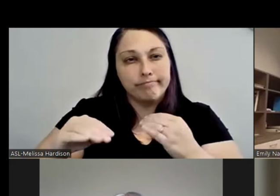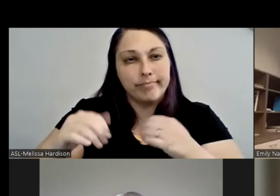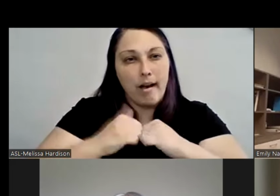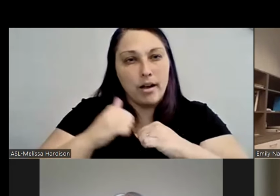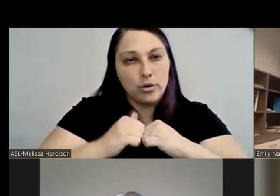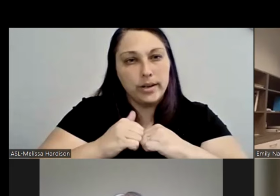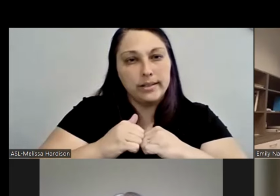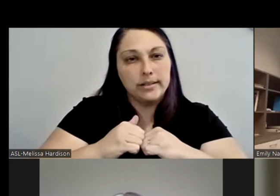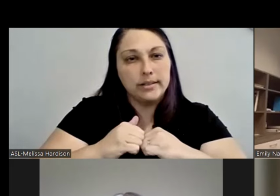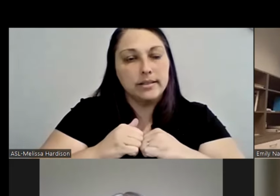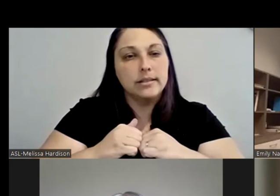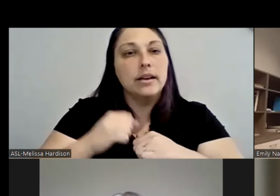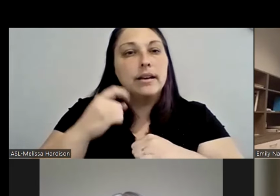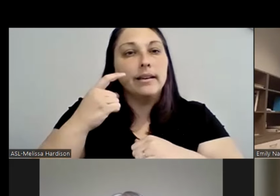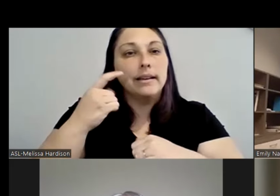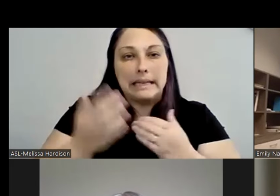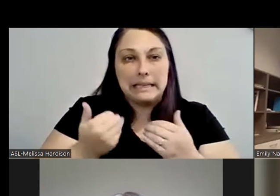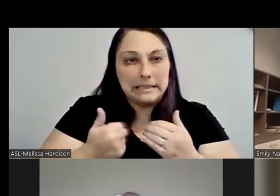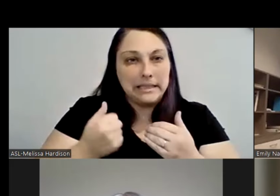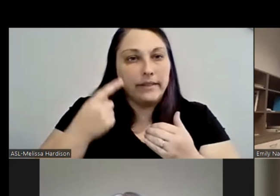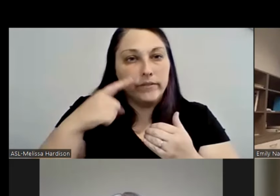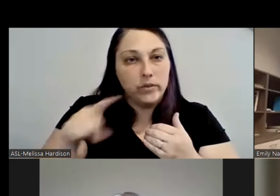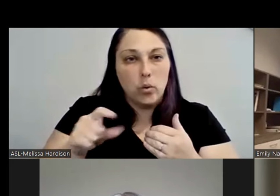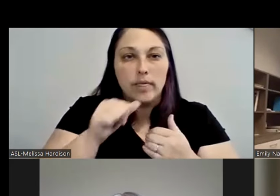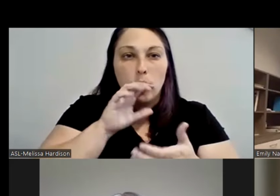So, I refer to a lot of the housing that we have as "Peter Pan" Housing.